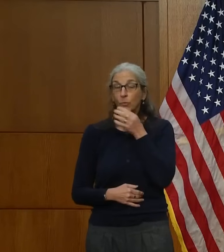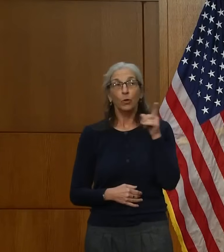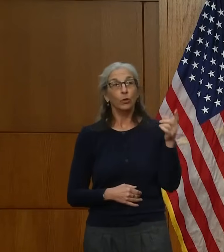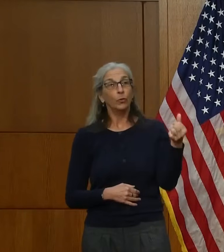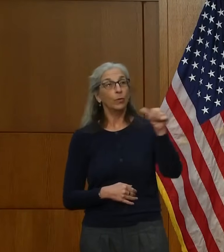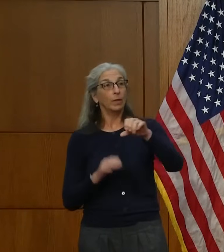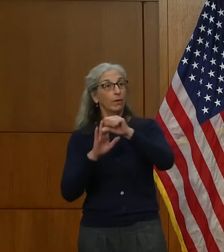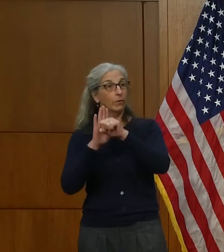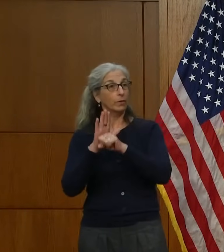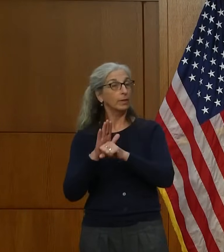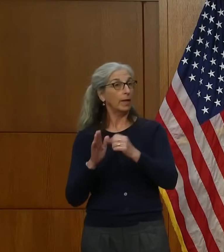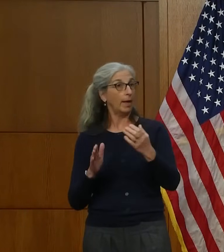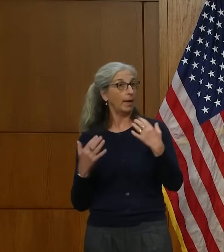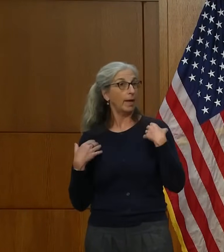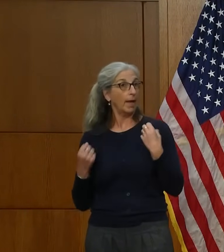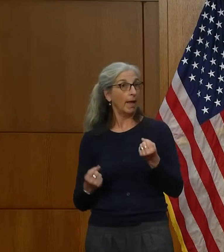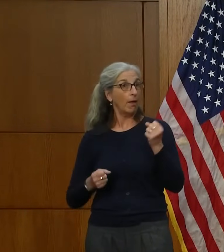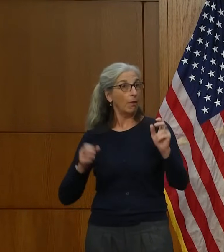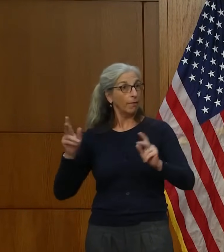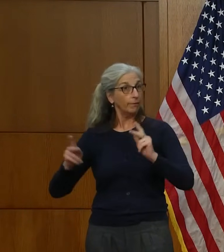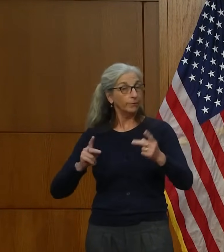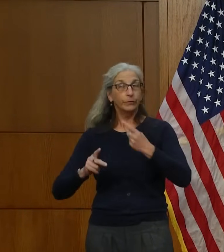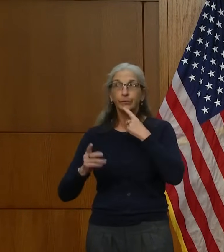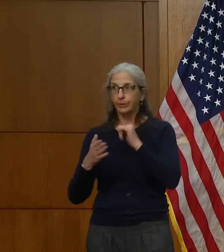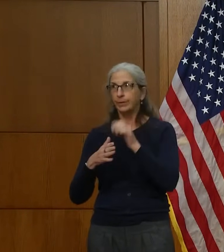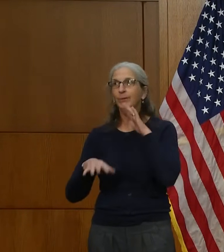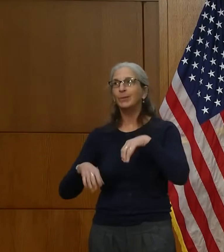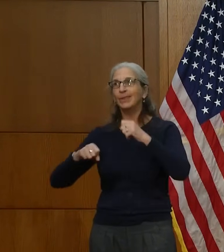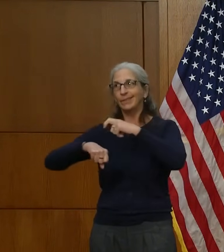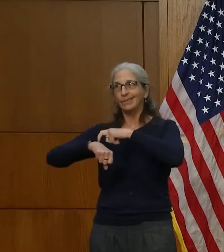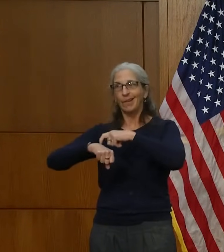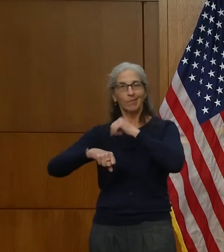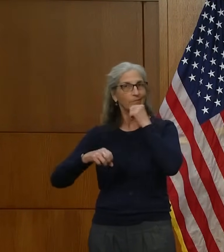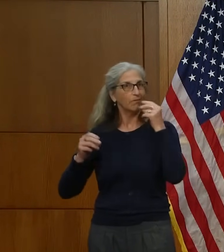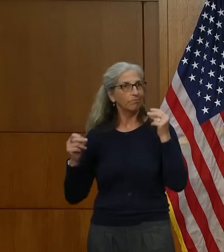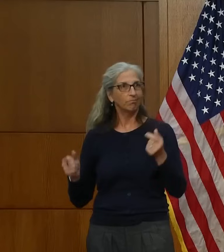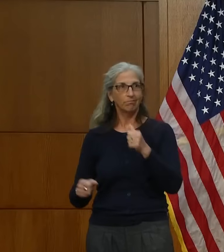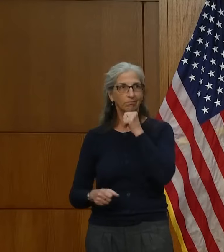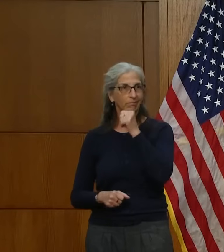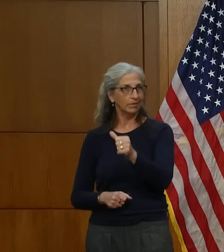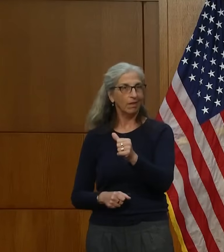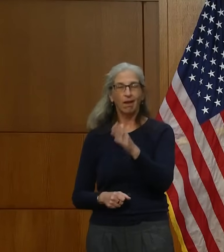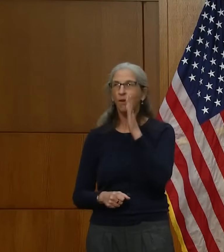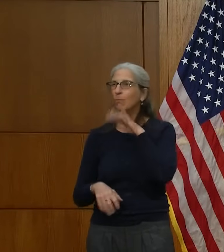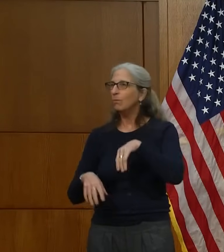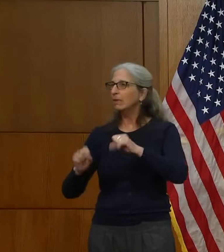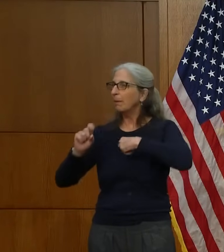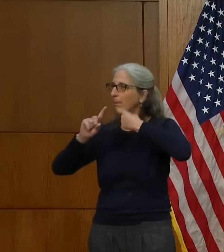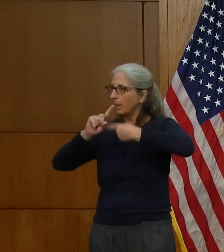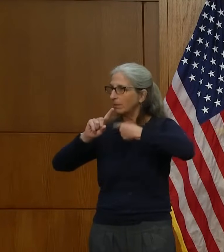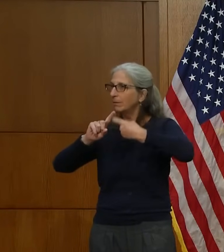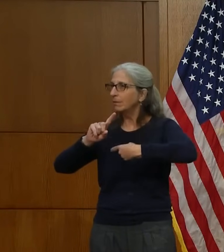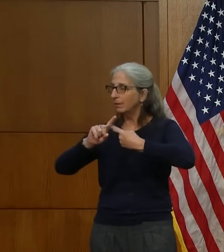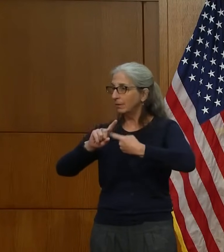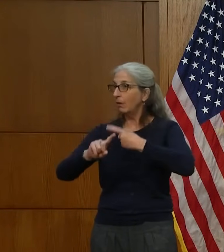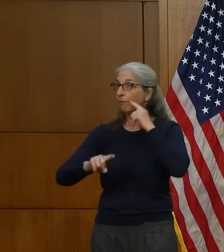ROLLOUT OF ONE OR MORE OF THE COVID-19 VACCINES. YOU AND OTHER STATE OF HEALTH OFFICIALS HAVE BEEN NOTING THAT IT'S GOING TO TAKE CONSIDERABLE